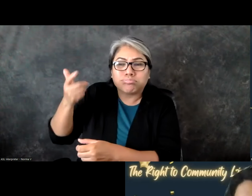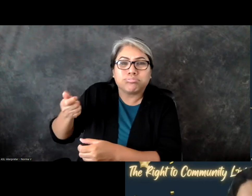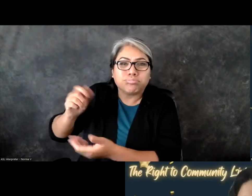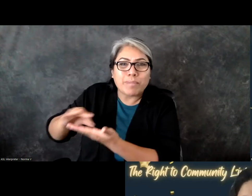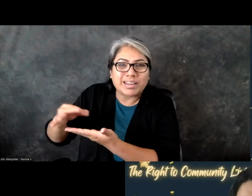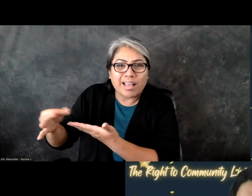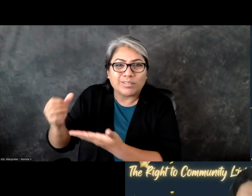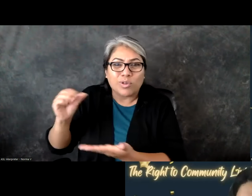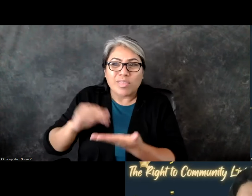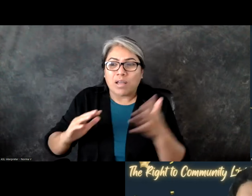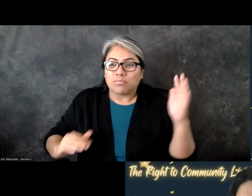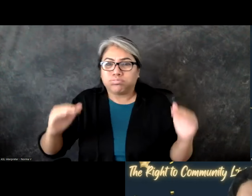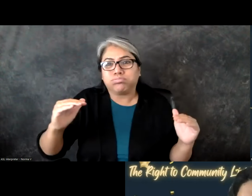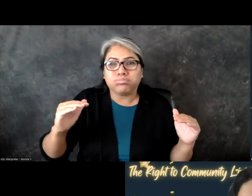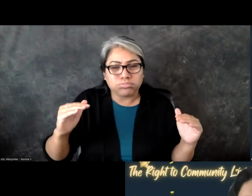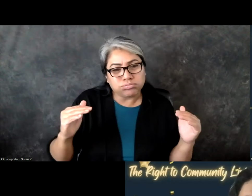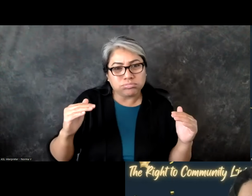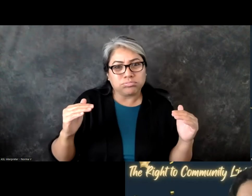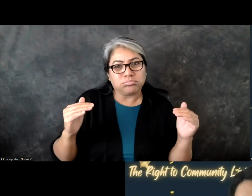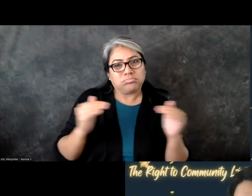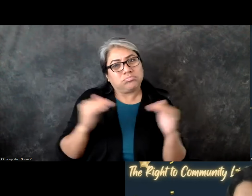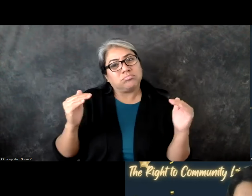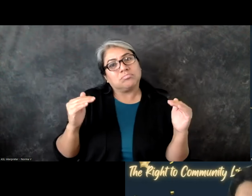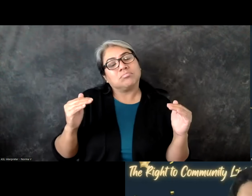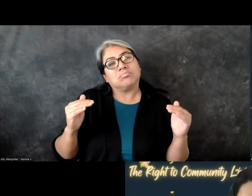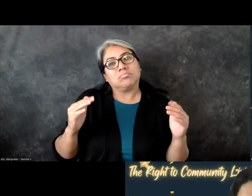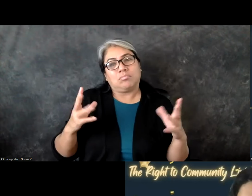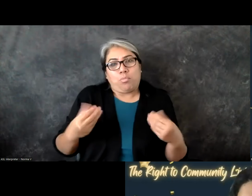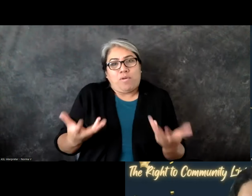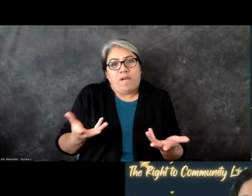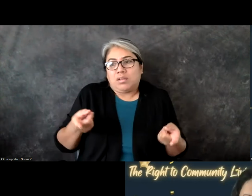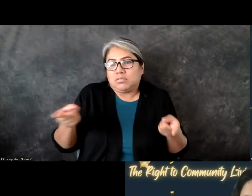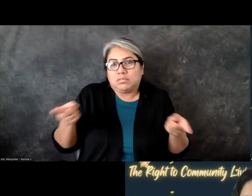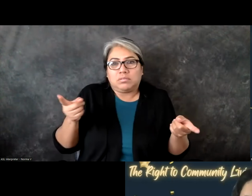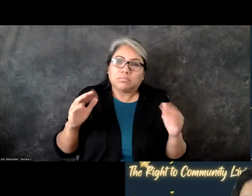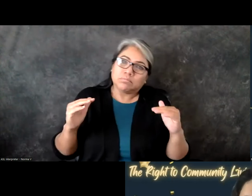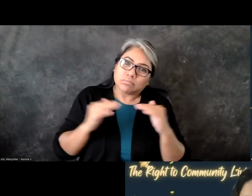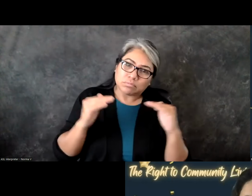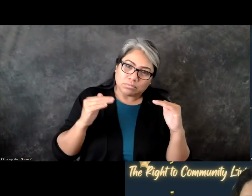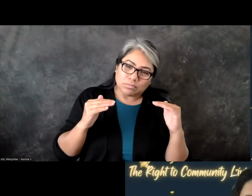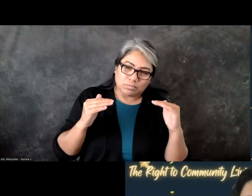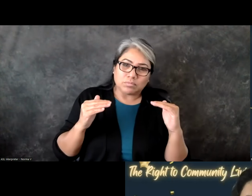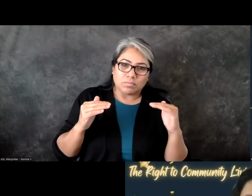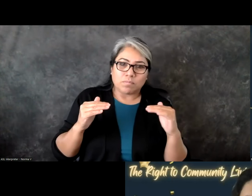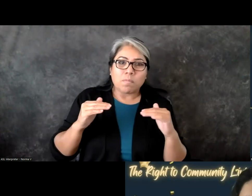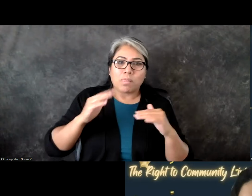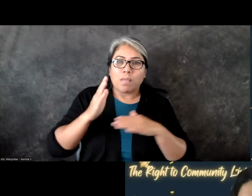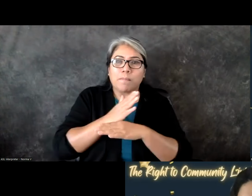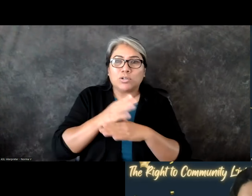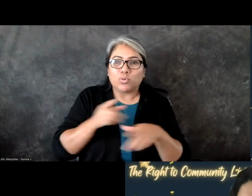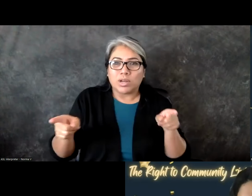someone who owned a home that is worth more than $2,005 was able to get on to Medi-Cal. This sort of evens that field